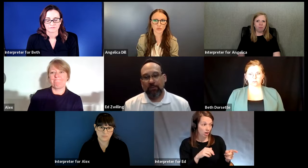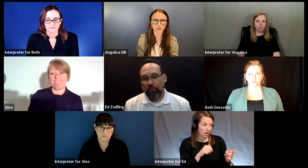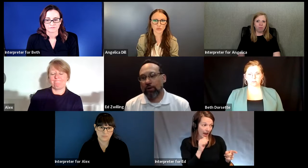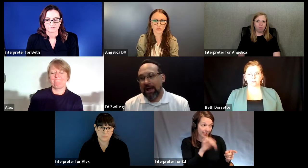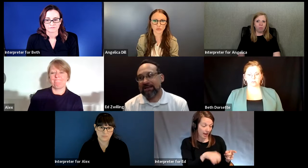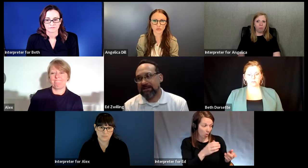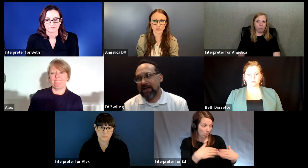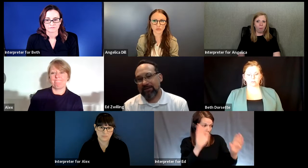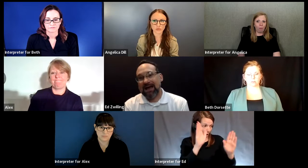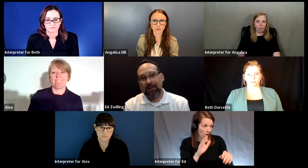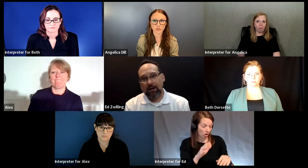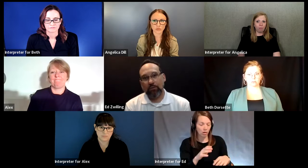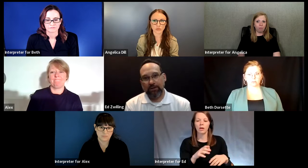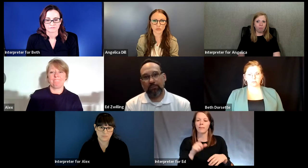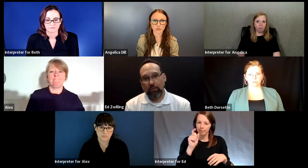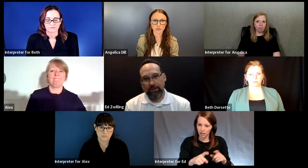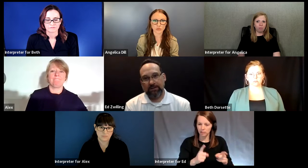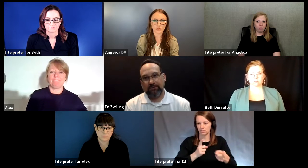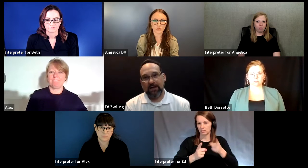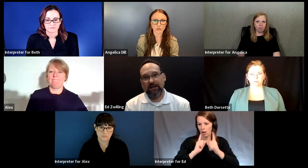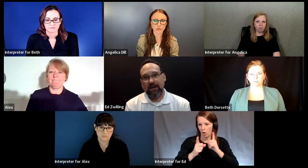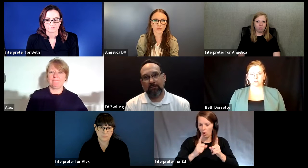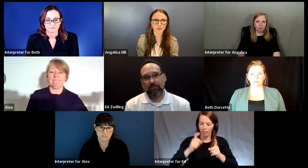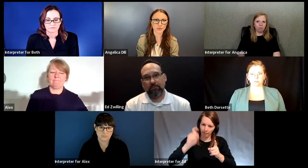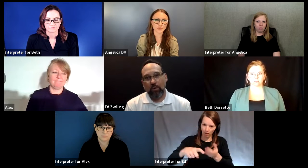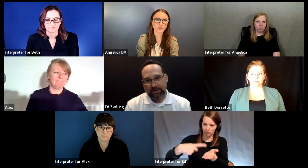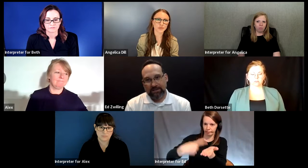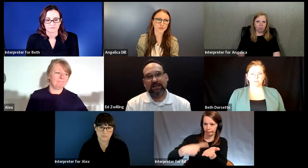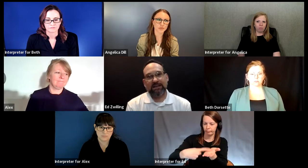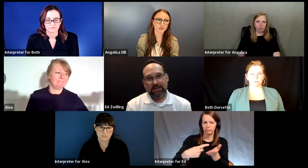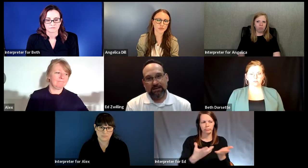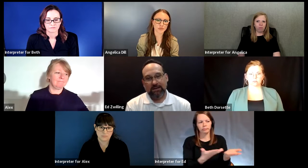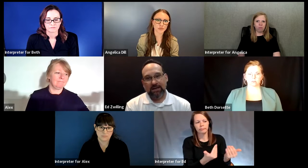The employer has to have a dialogue with the employee to find out what it is they need